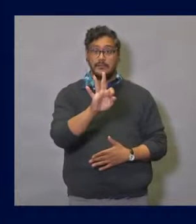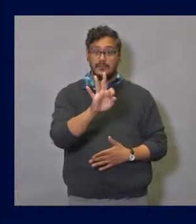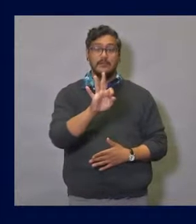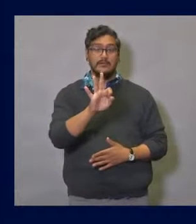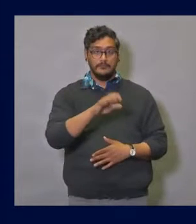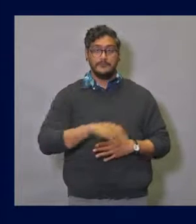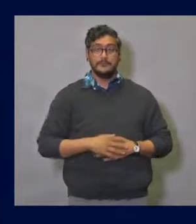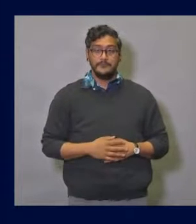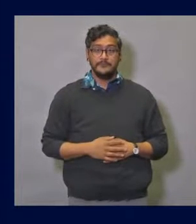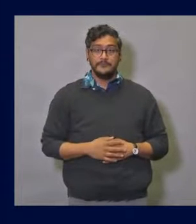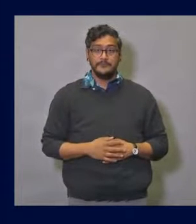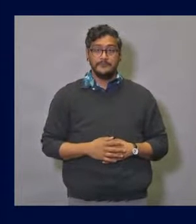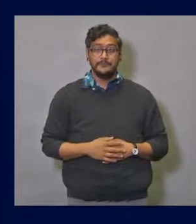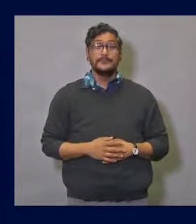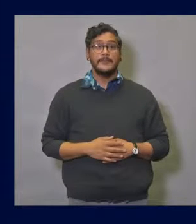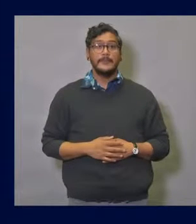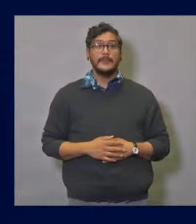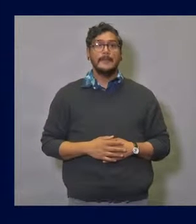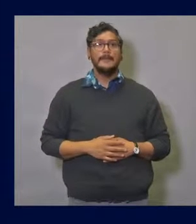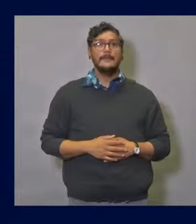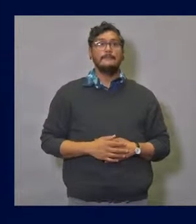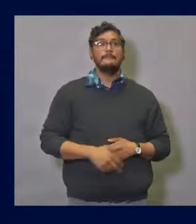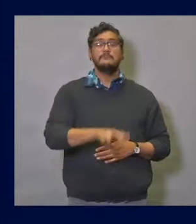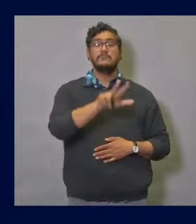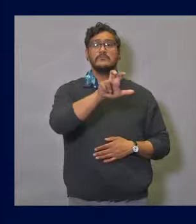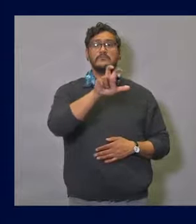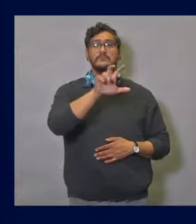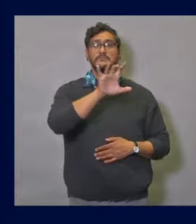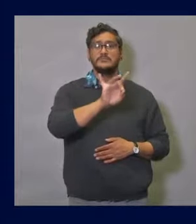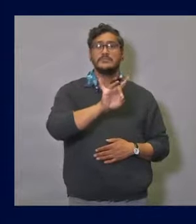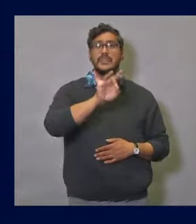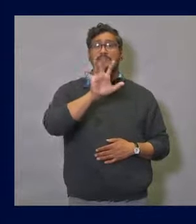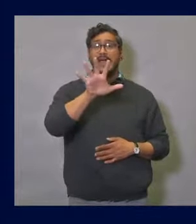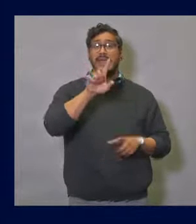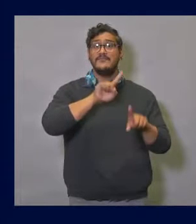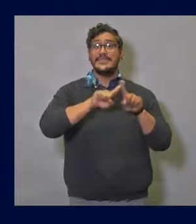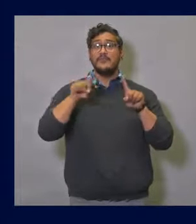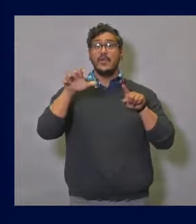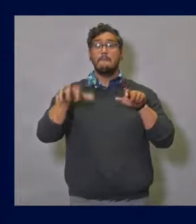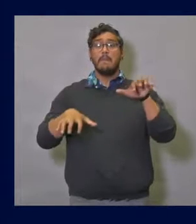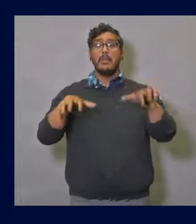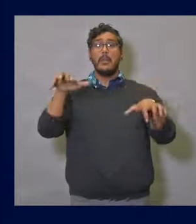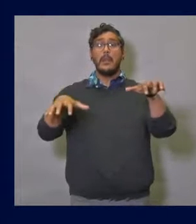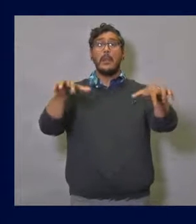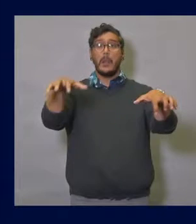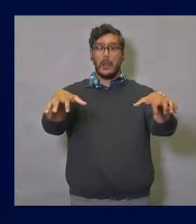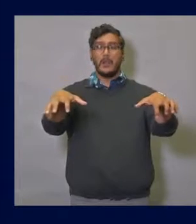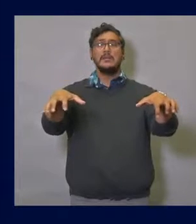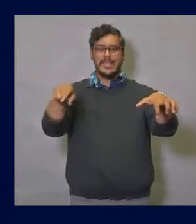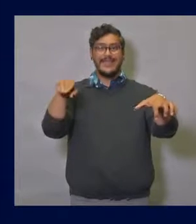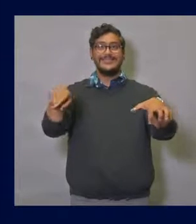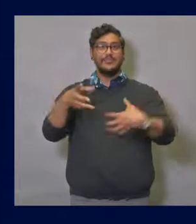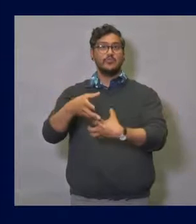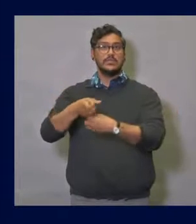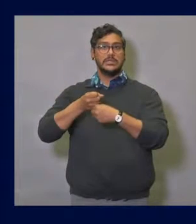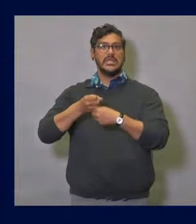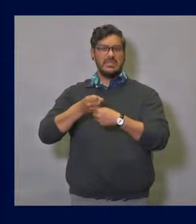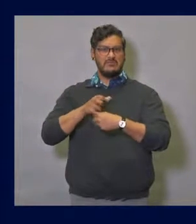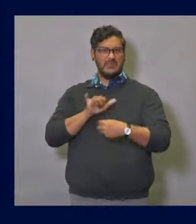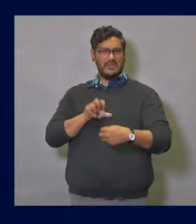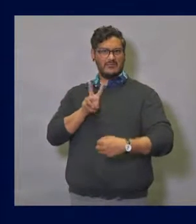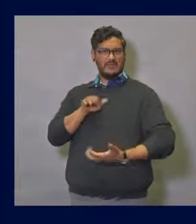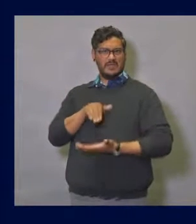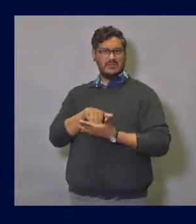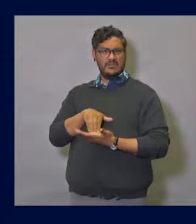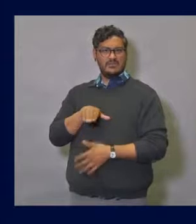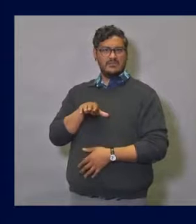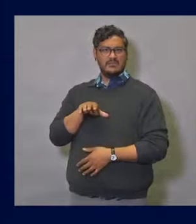ESTA TABLA MUESTRA EL RESUMEN